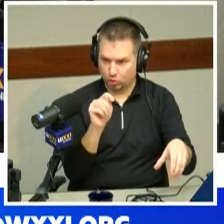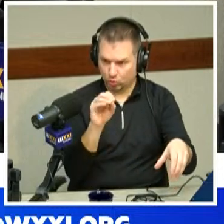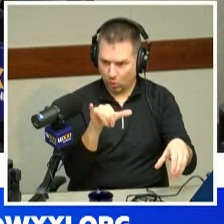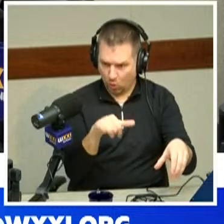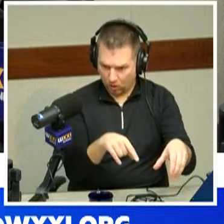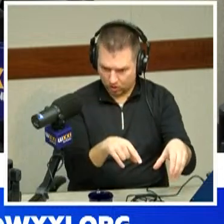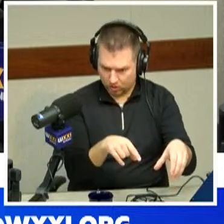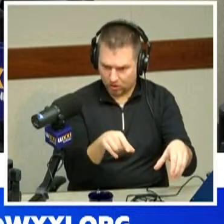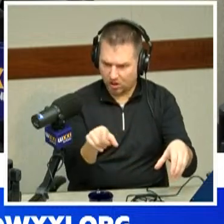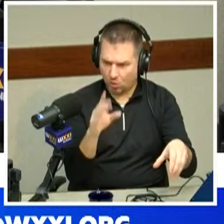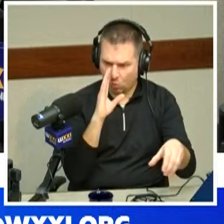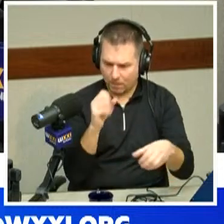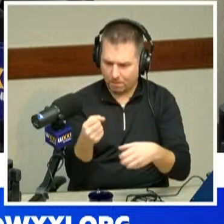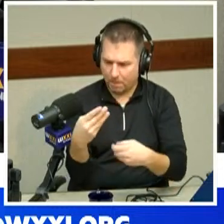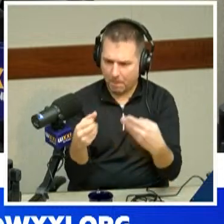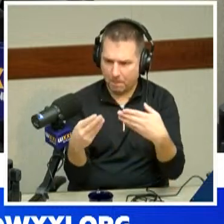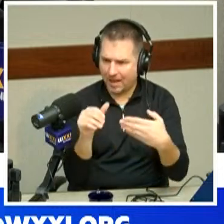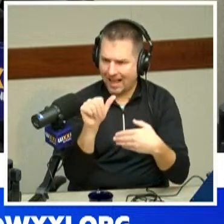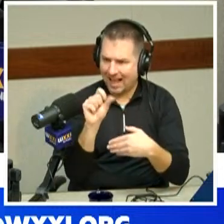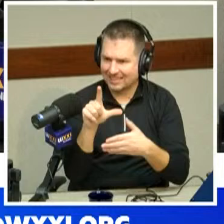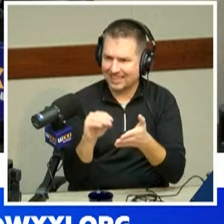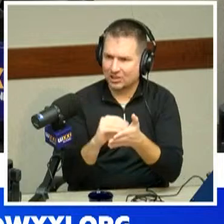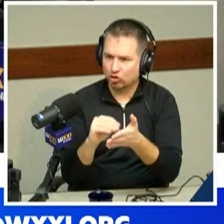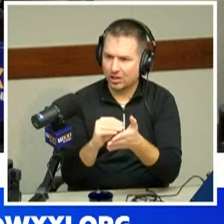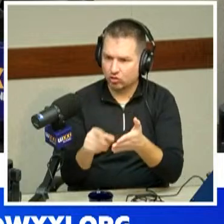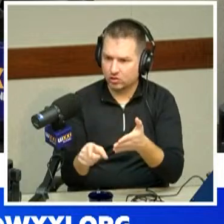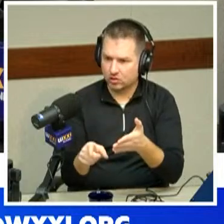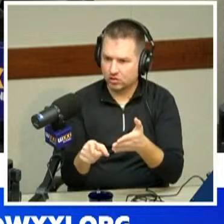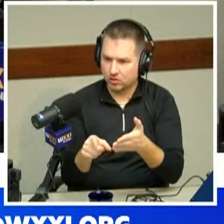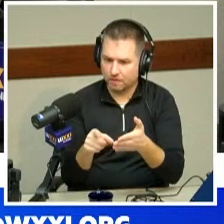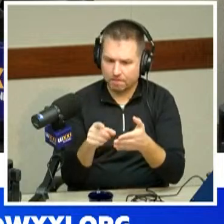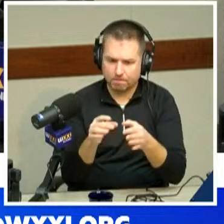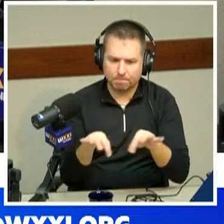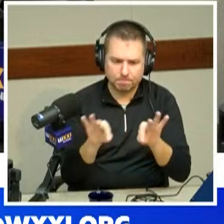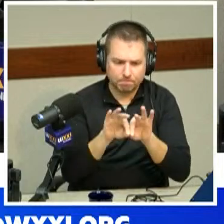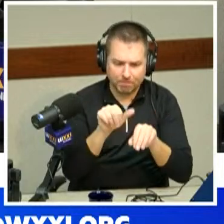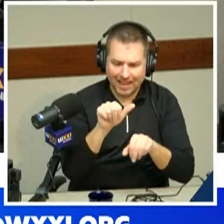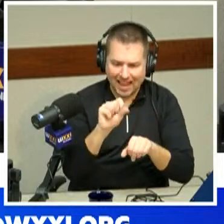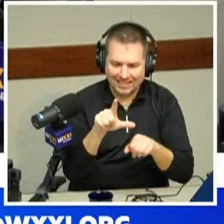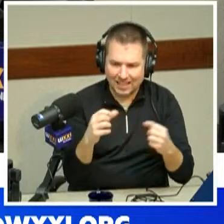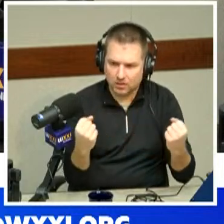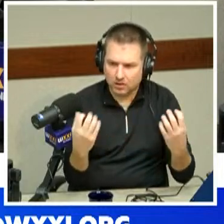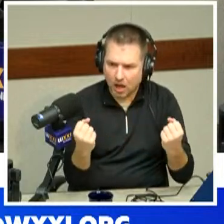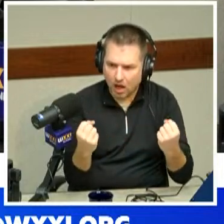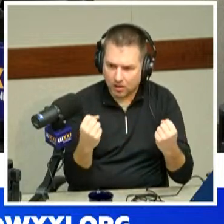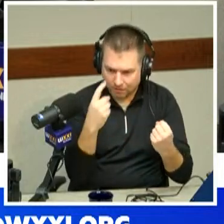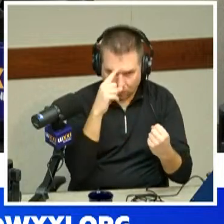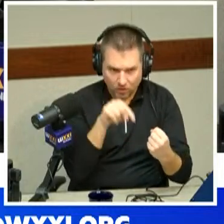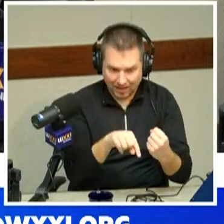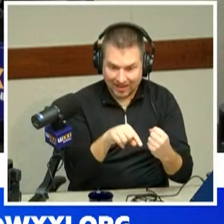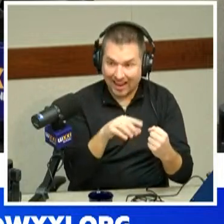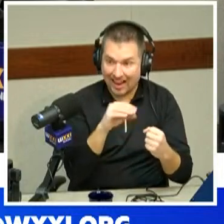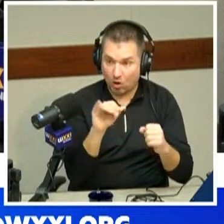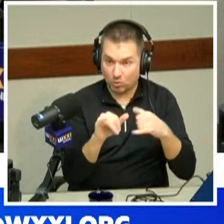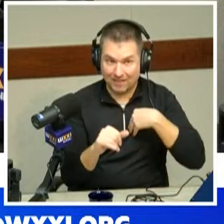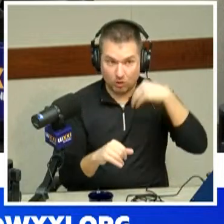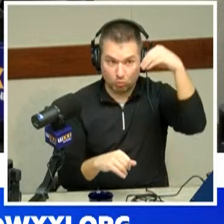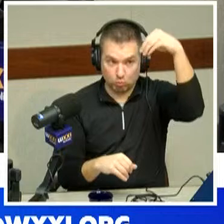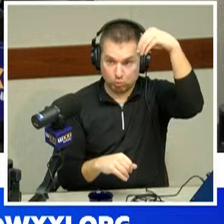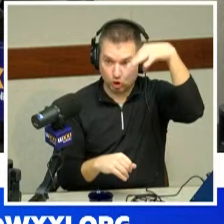the a dictionary to bring uh relevant SEL signs and then there is a projector overhead projector